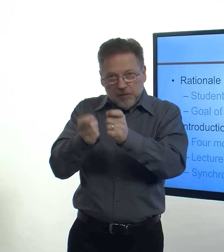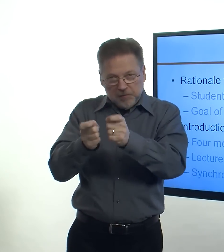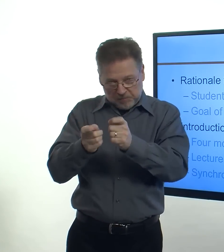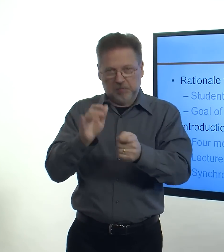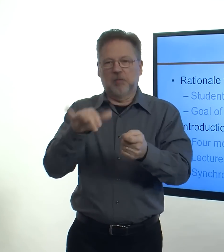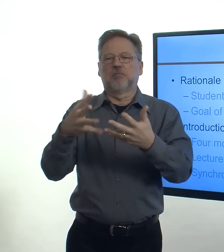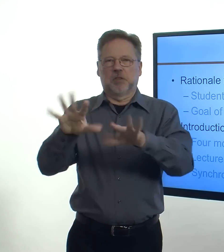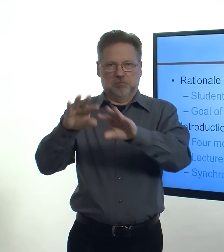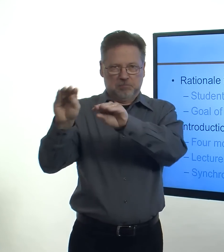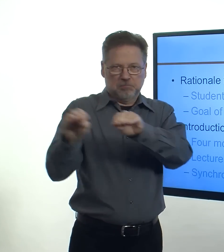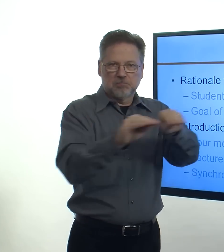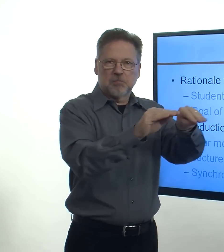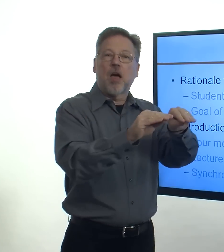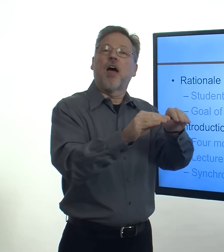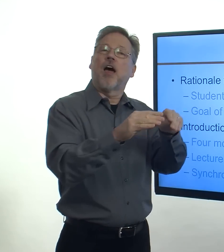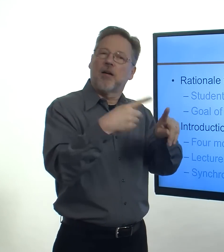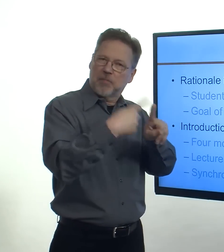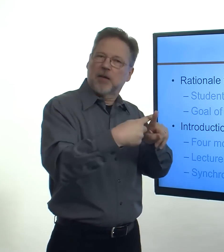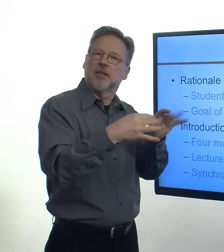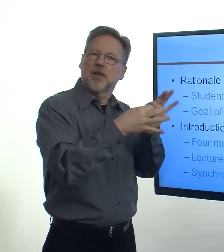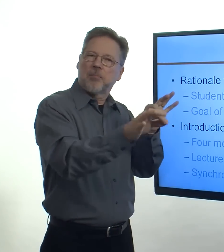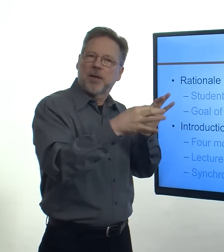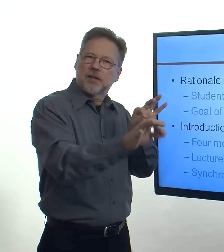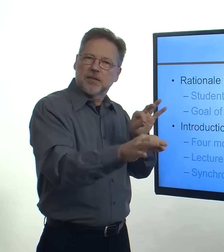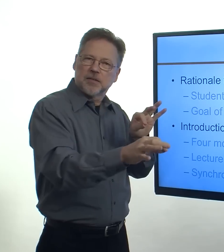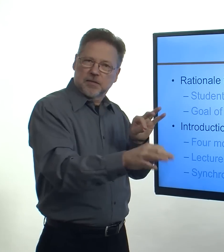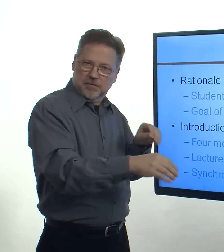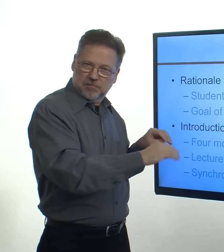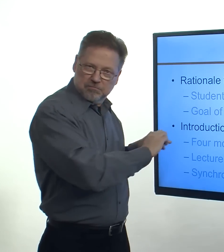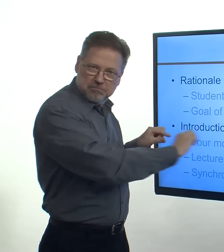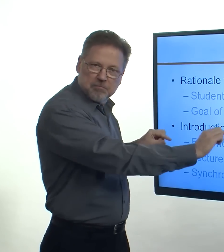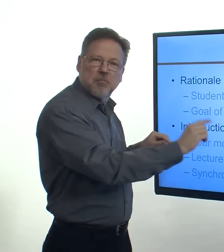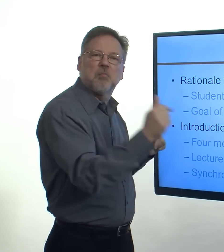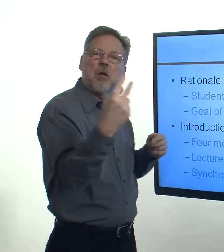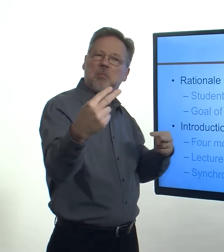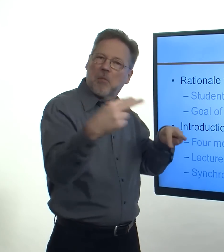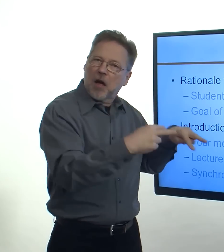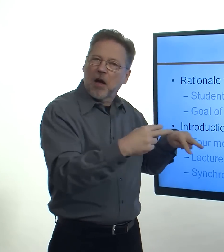and revised. The translations were then used for captioning, which you can use to clarify